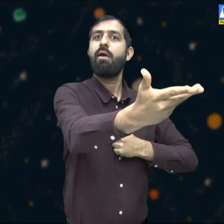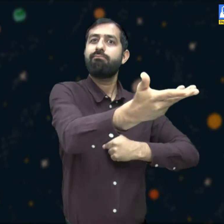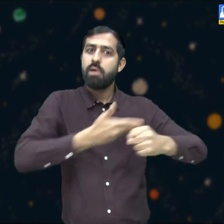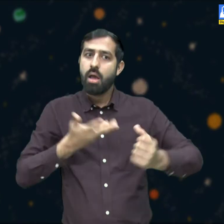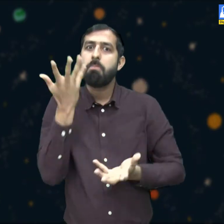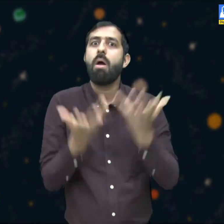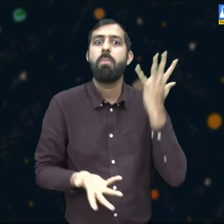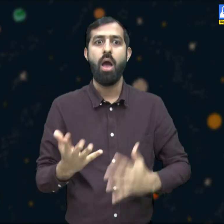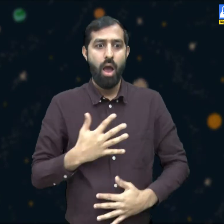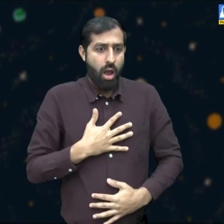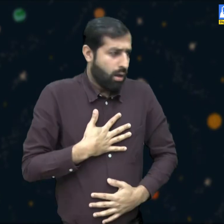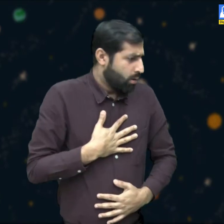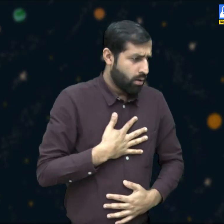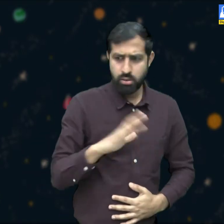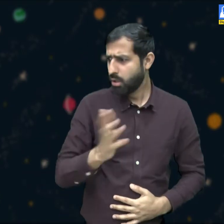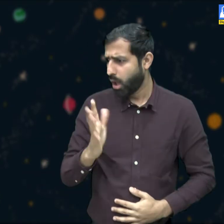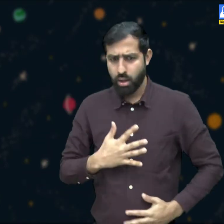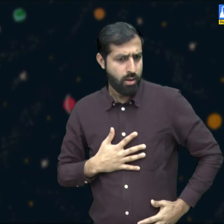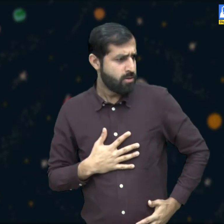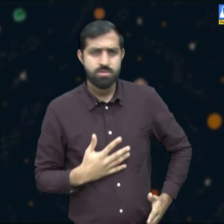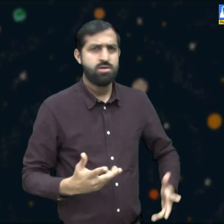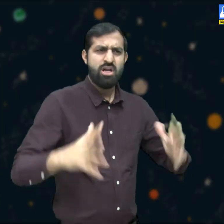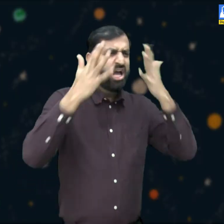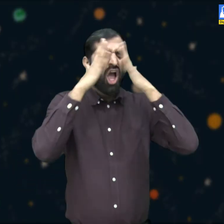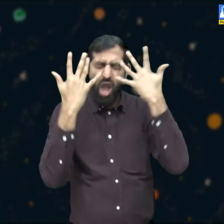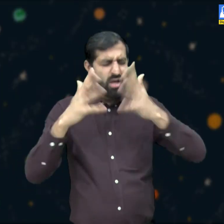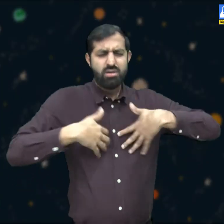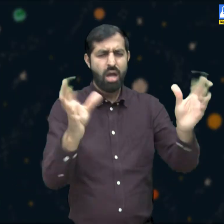He believed that the earthlings are planning to attack them and he will fail as a leader.